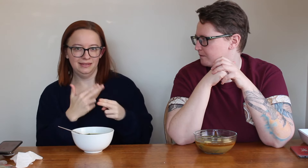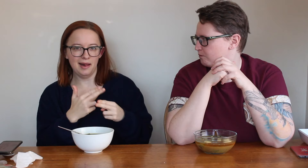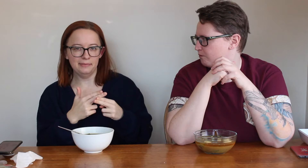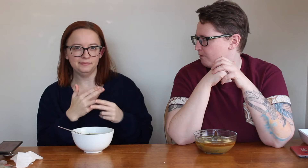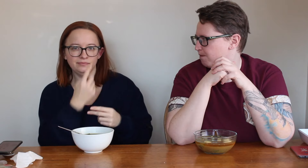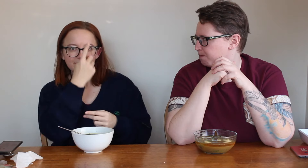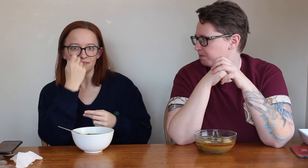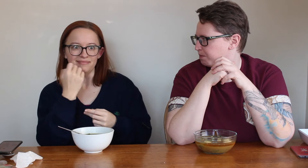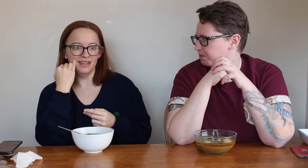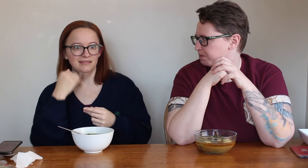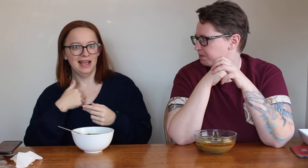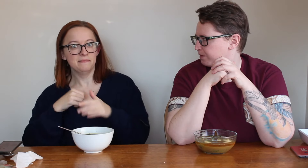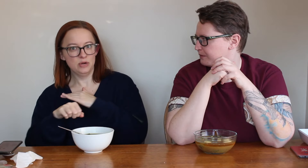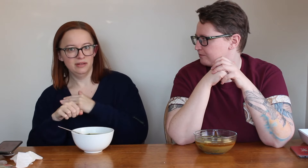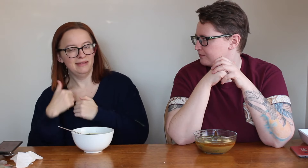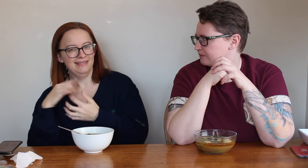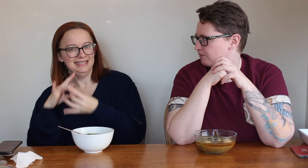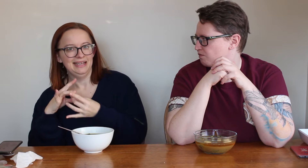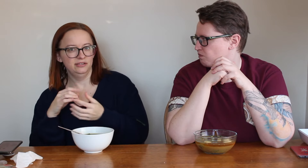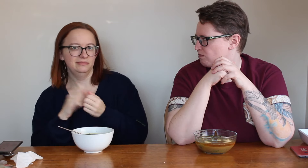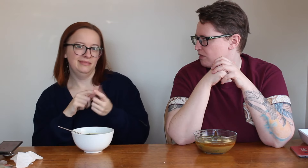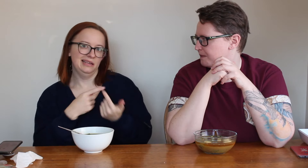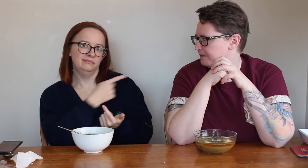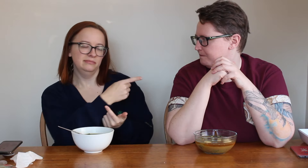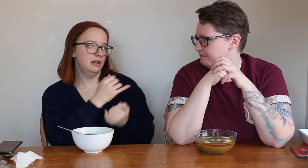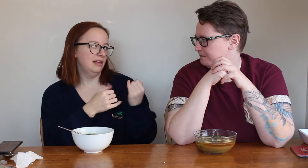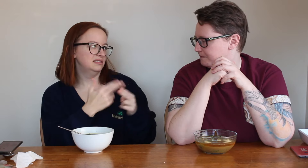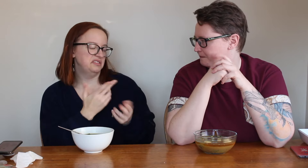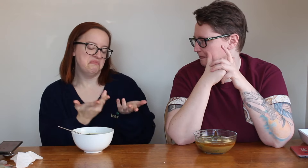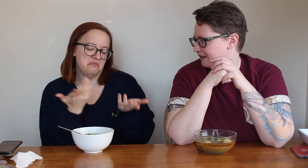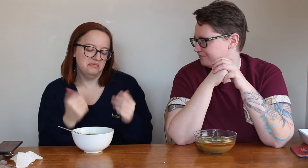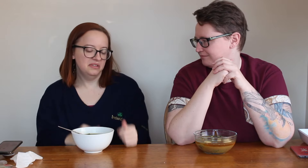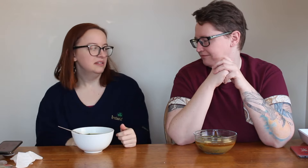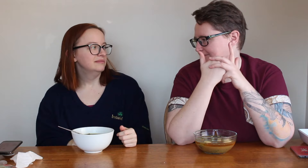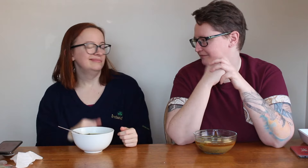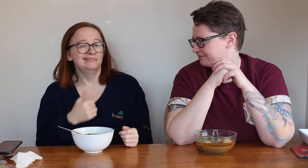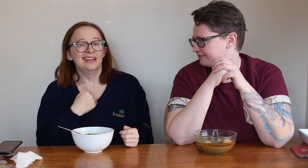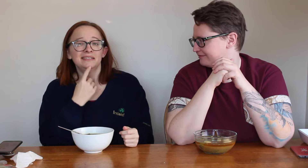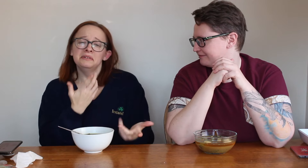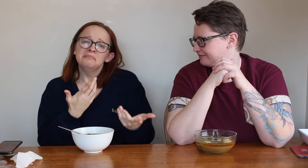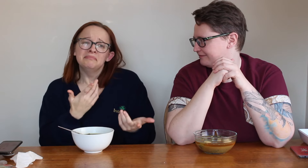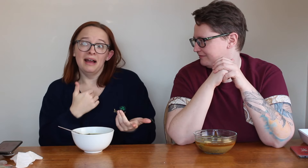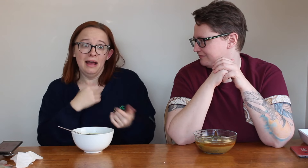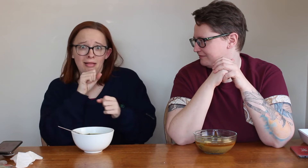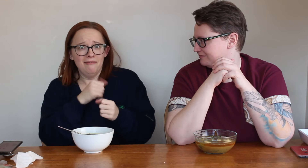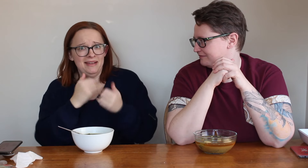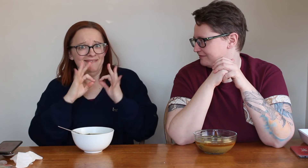Probably I mean just what I think I would say is if we didn't have the same last name, which some couples are married